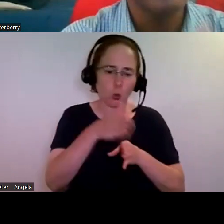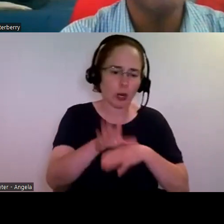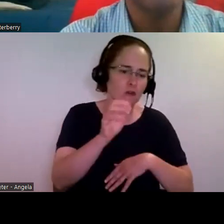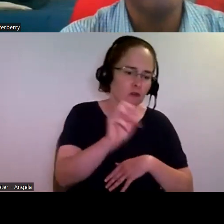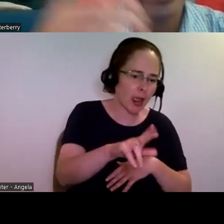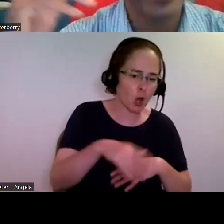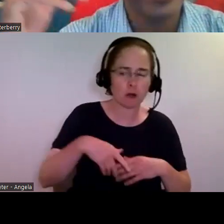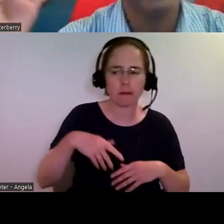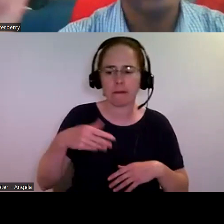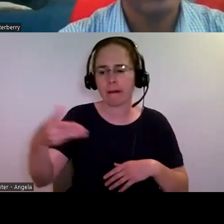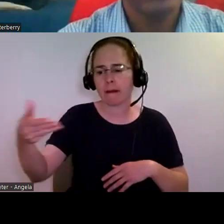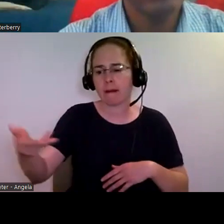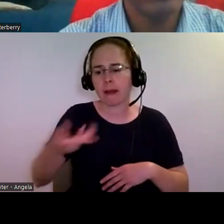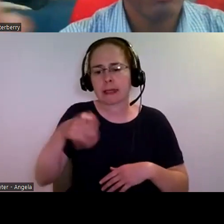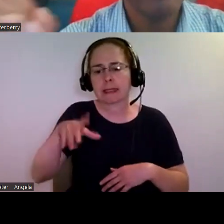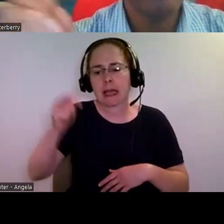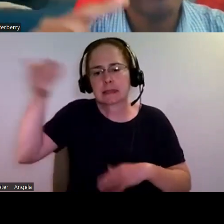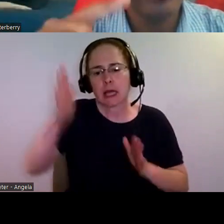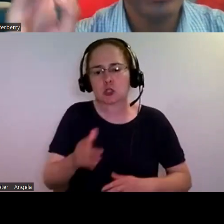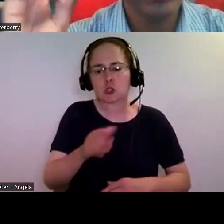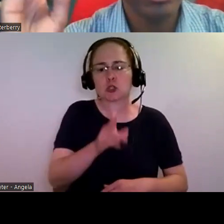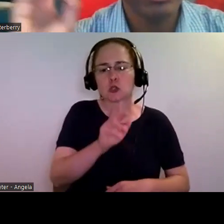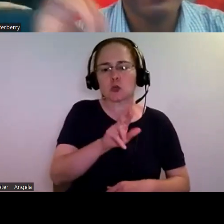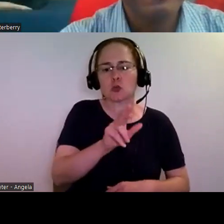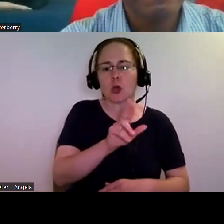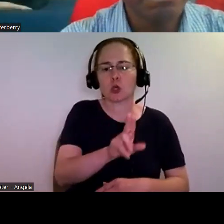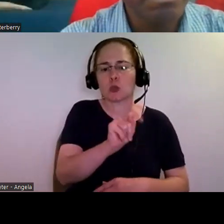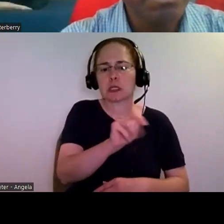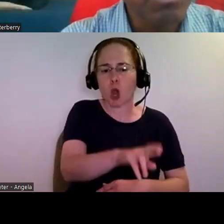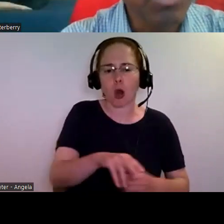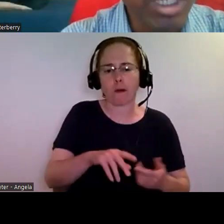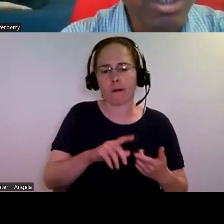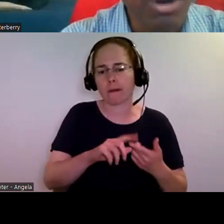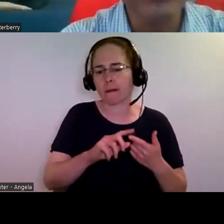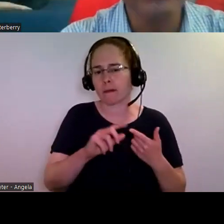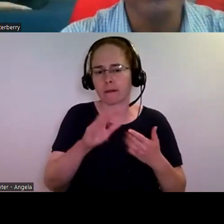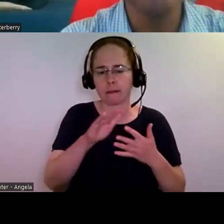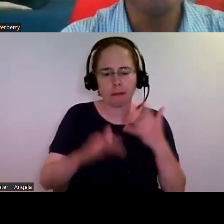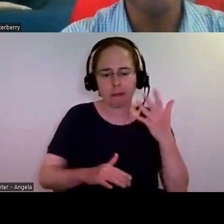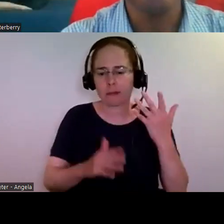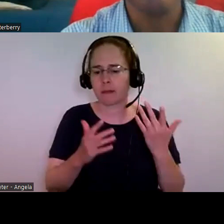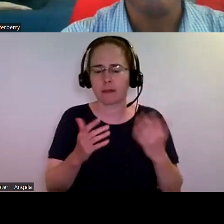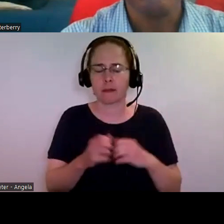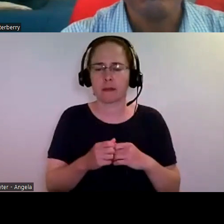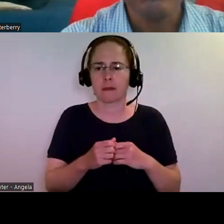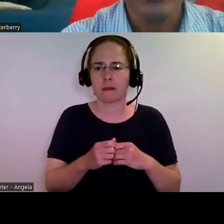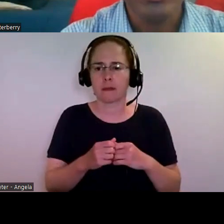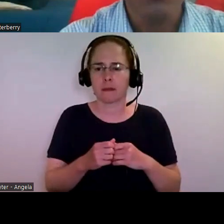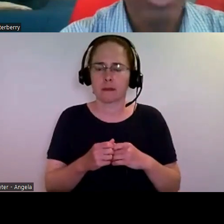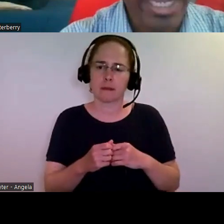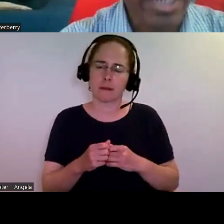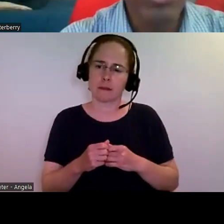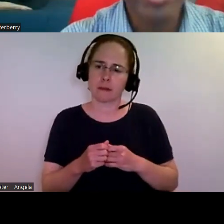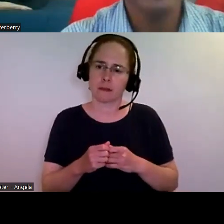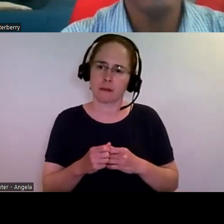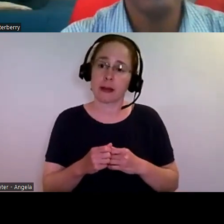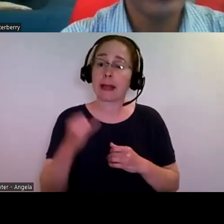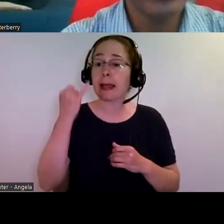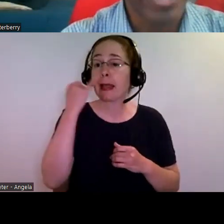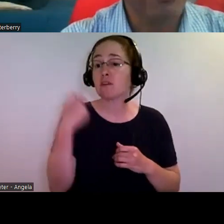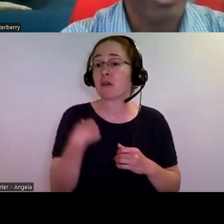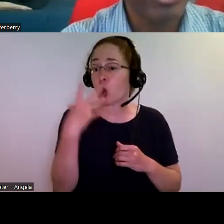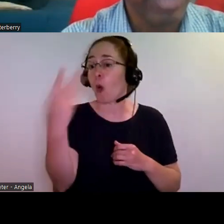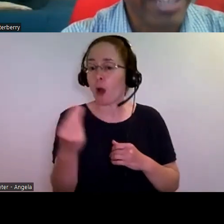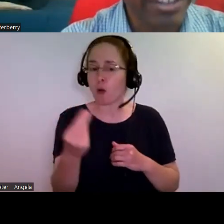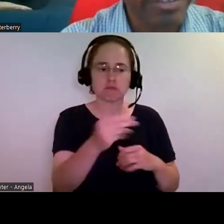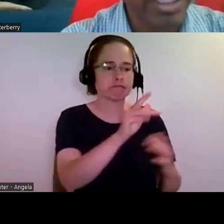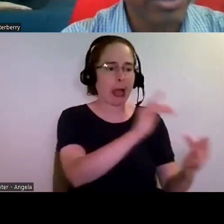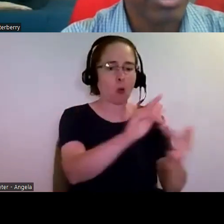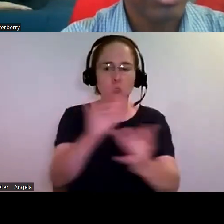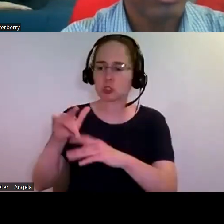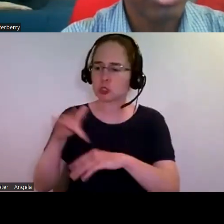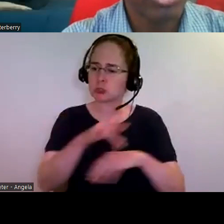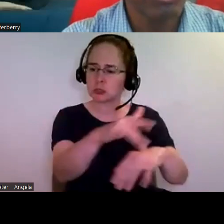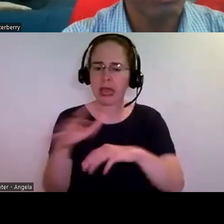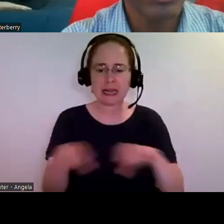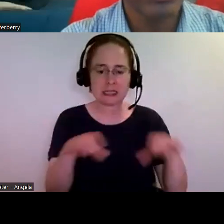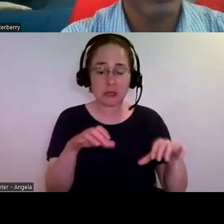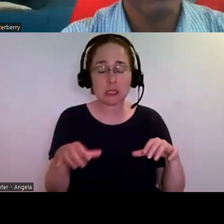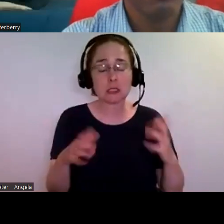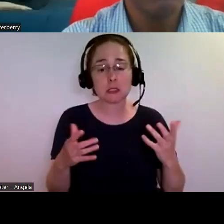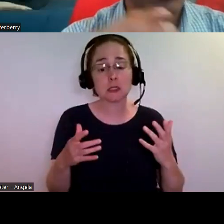lectures at UTRGV. And also, when I go out and do these outreach activities, the consumers are